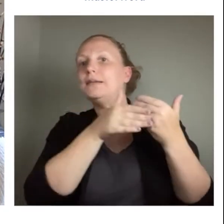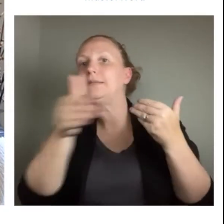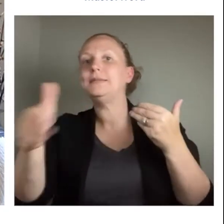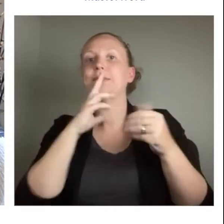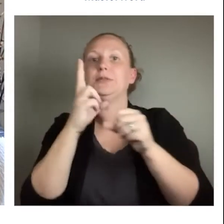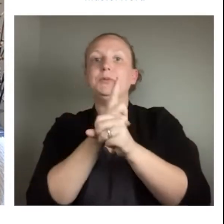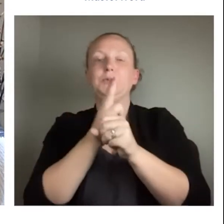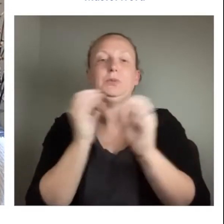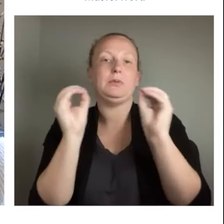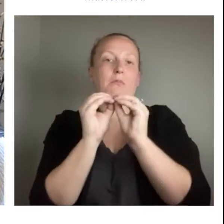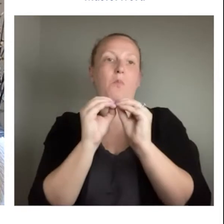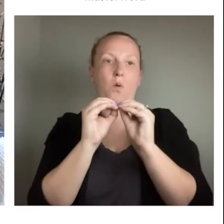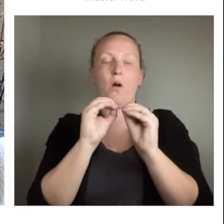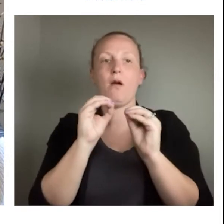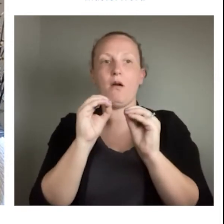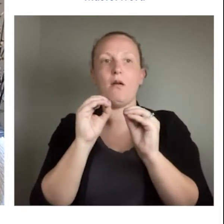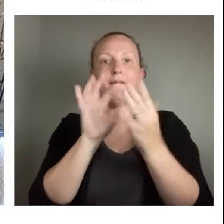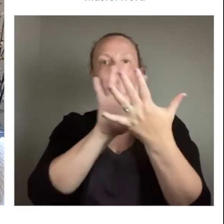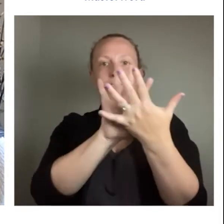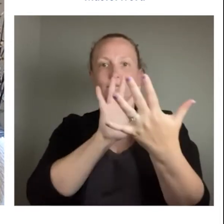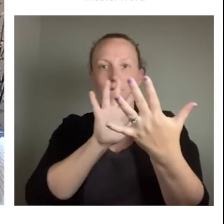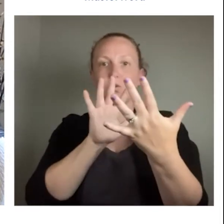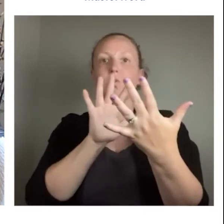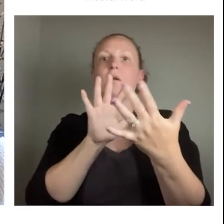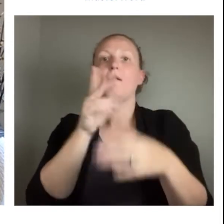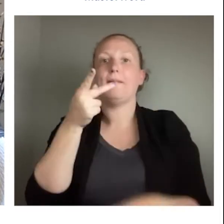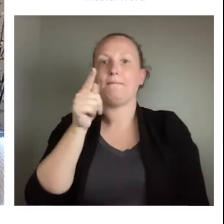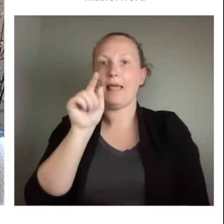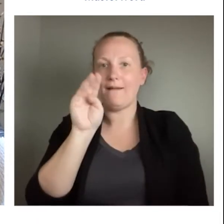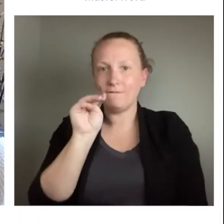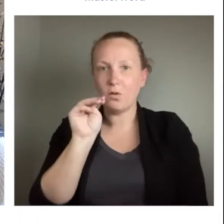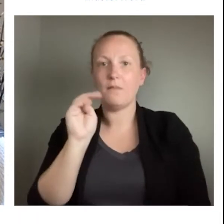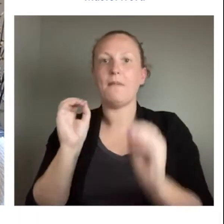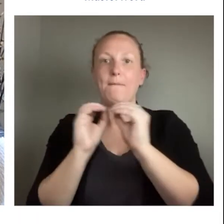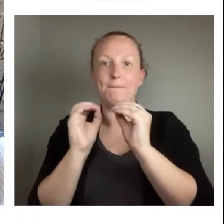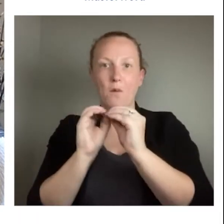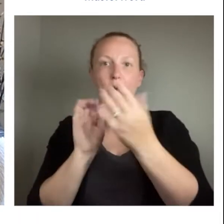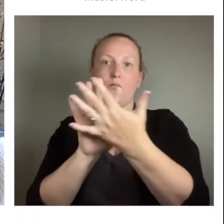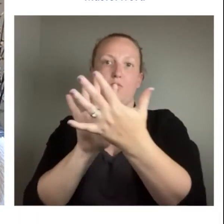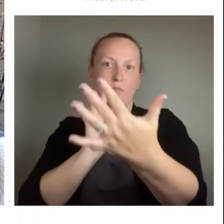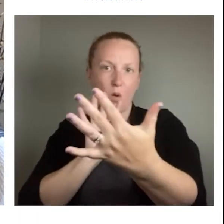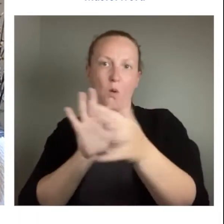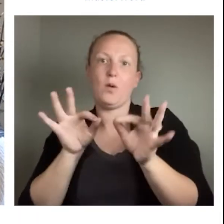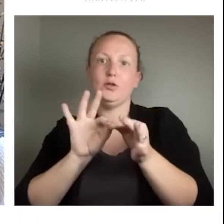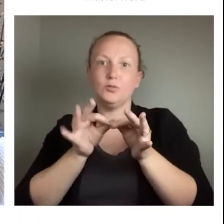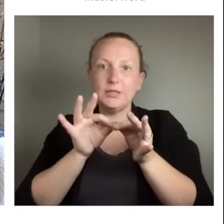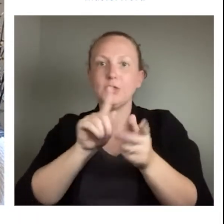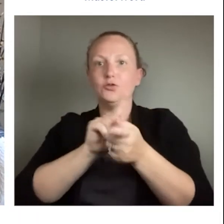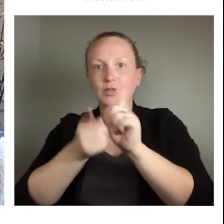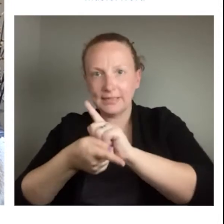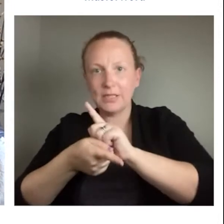We're going to start providing more remote simultaneous interpretation on a daily basis. So something that I learned is that we